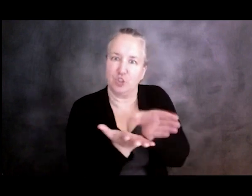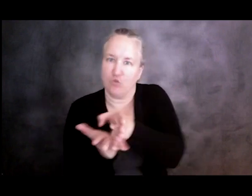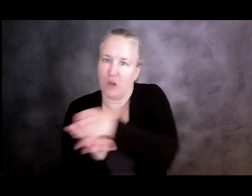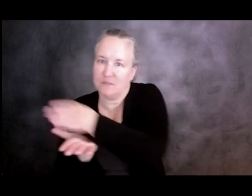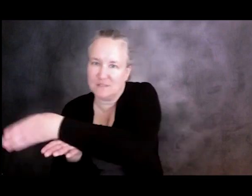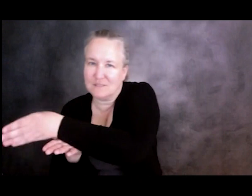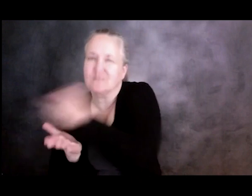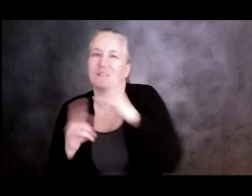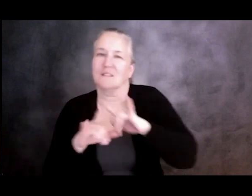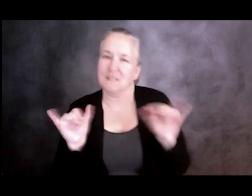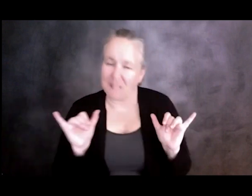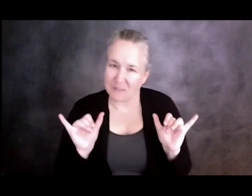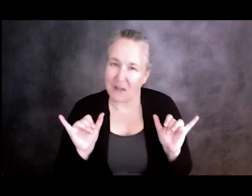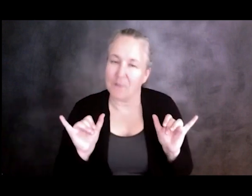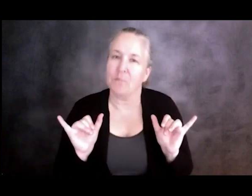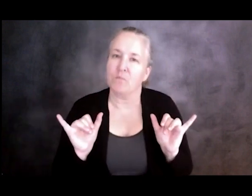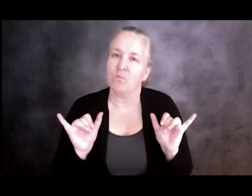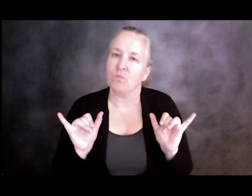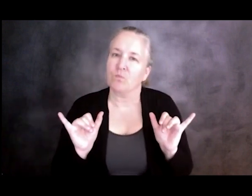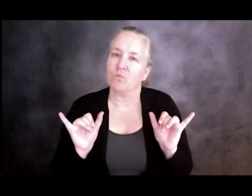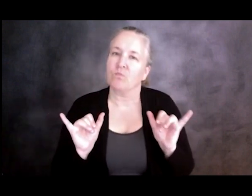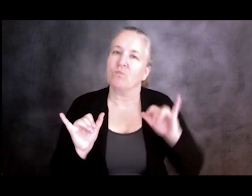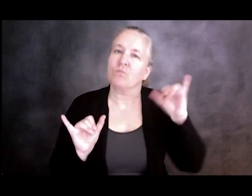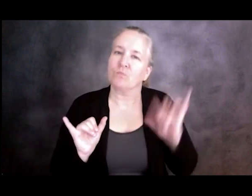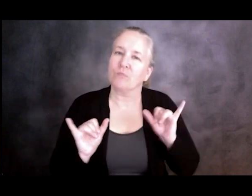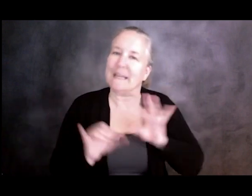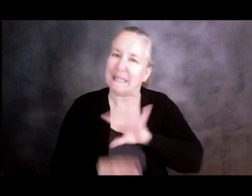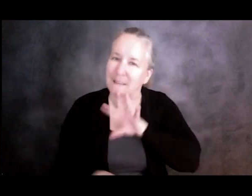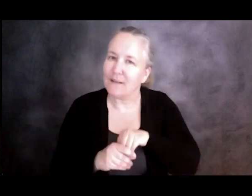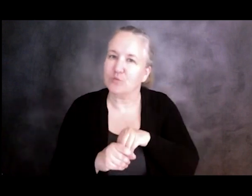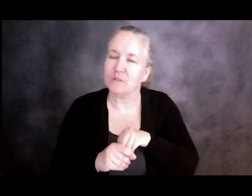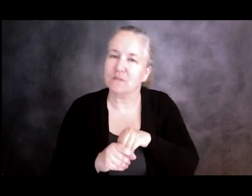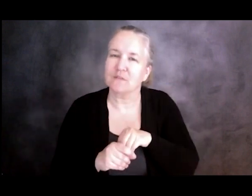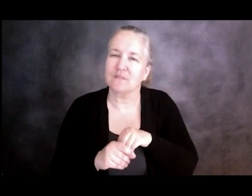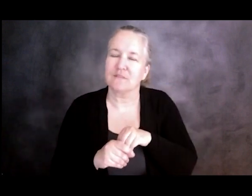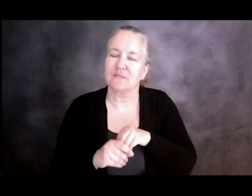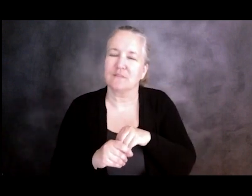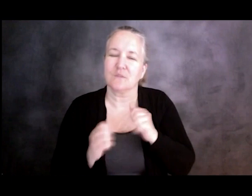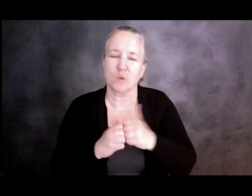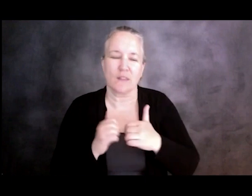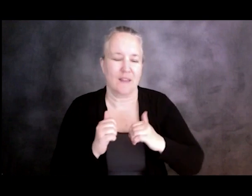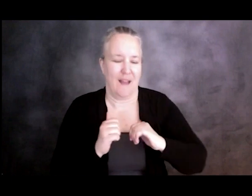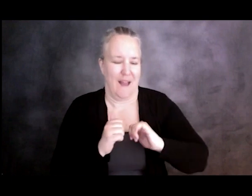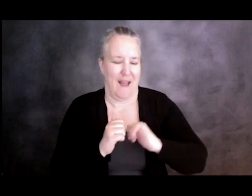this engagement and intervention within how to reorient